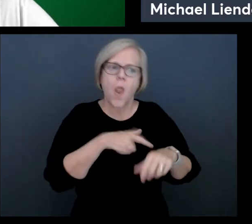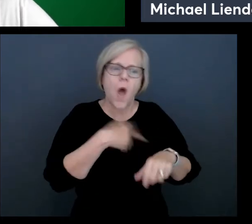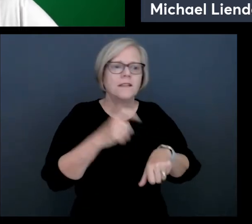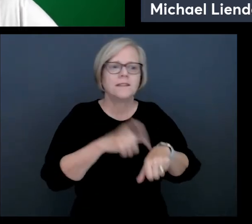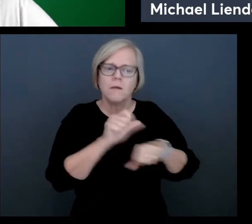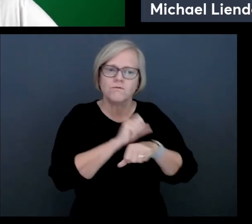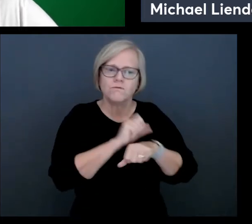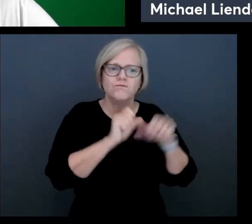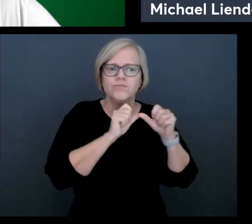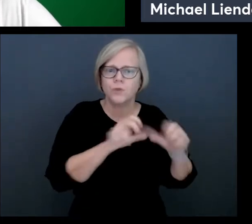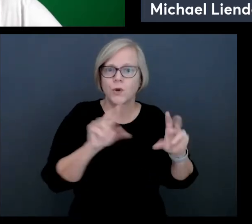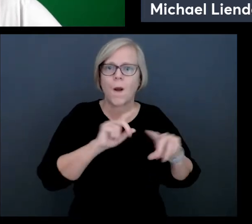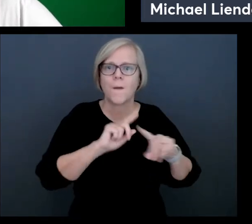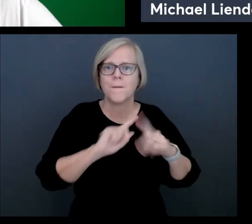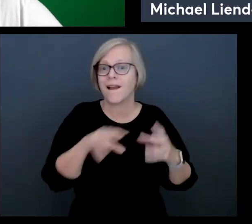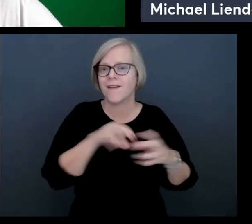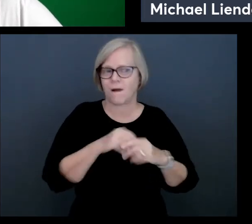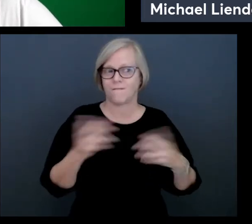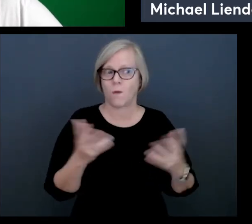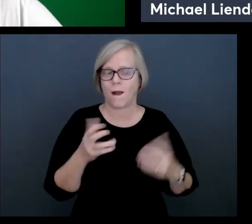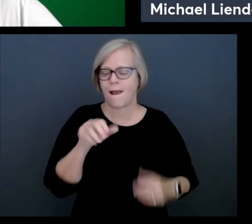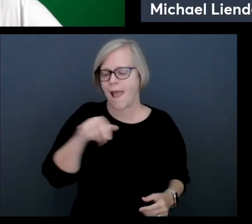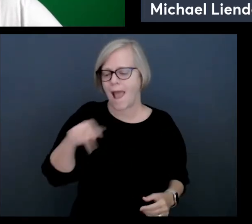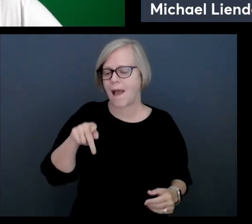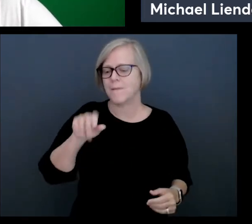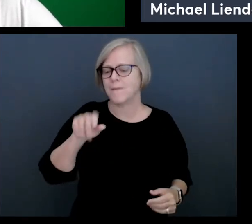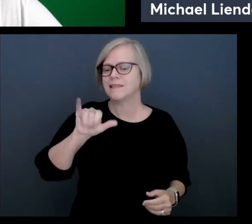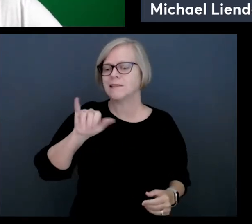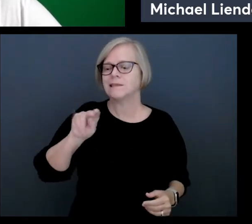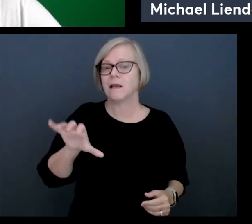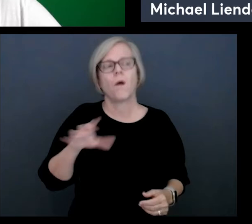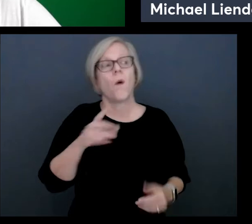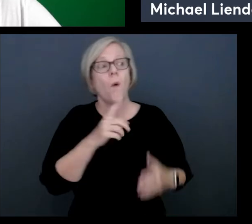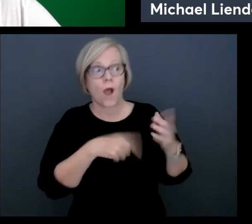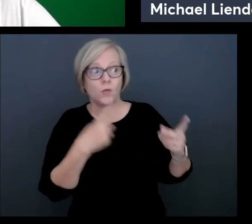It didn't take me too long to put together, but it directly involves the use of AppSync